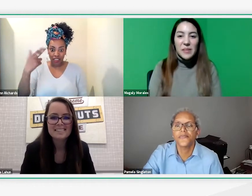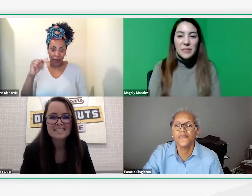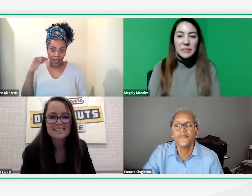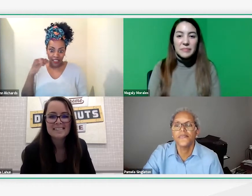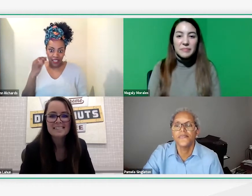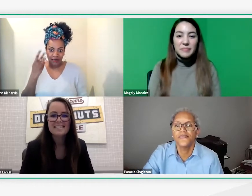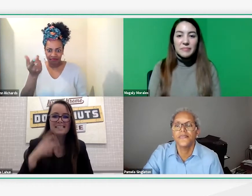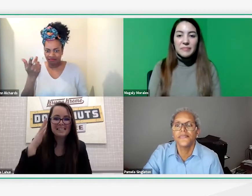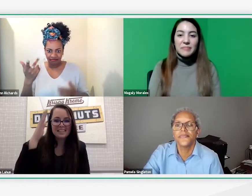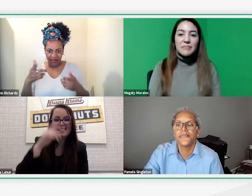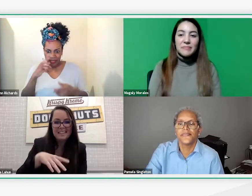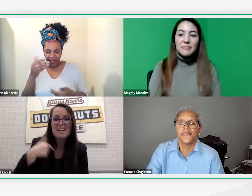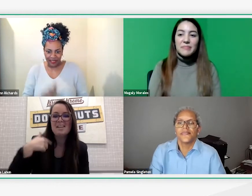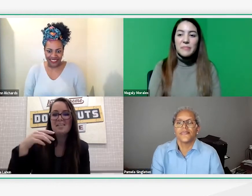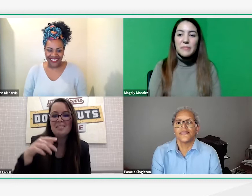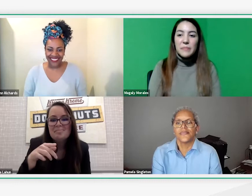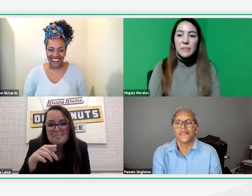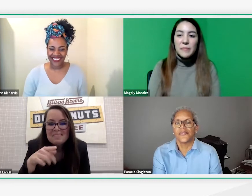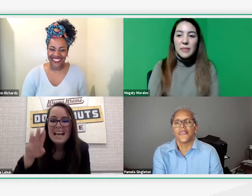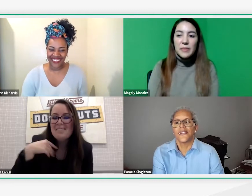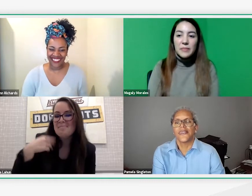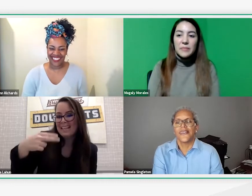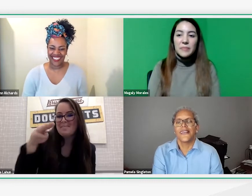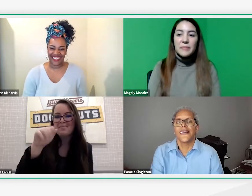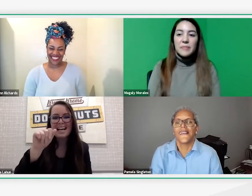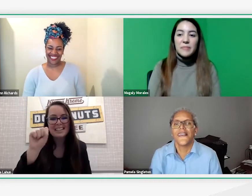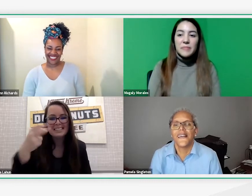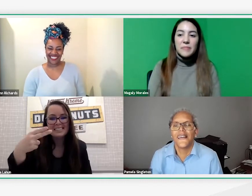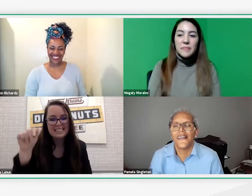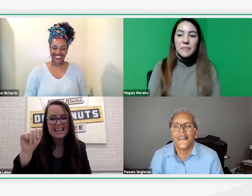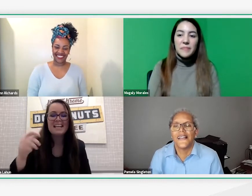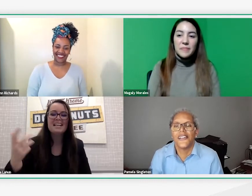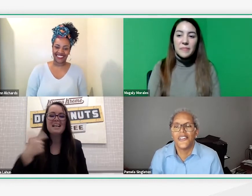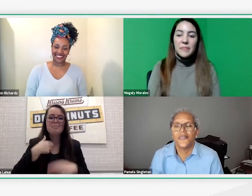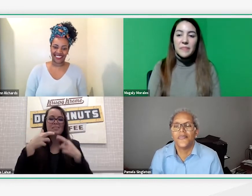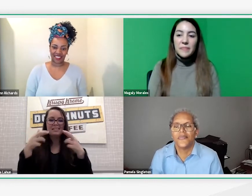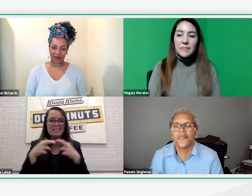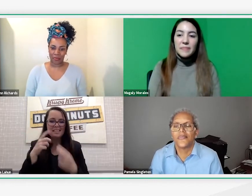Thank you for joining us. Masha, would you like to go?